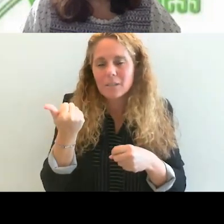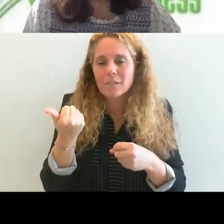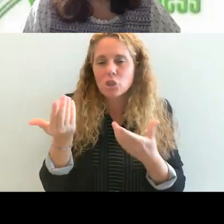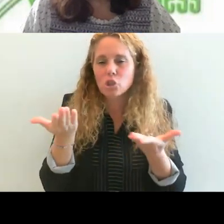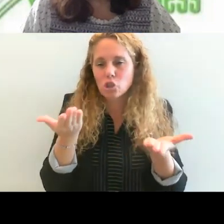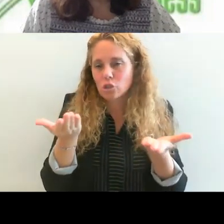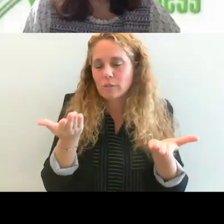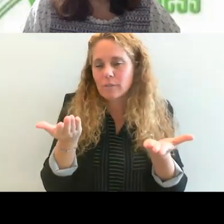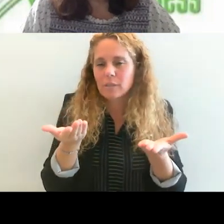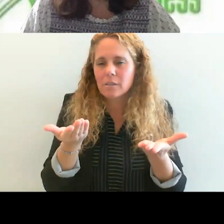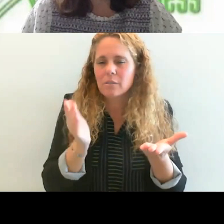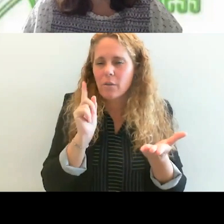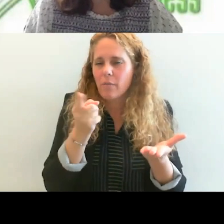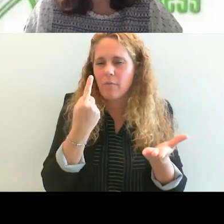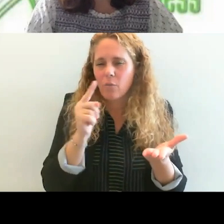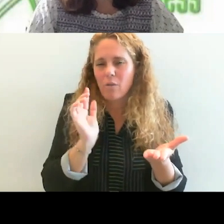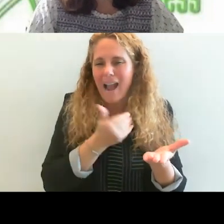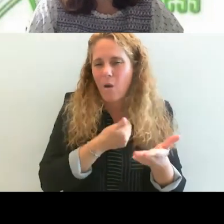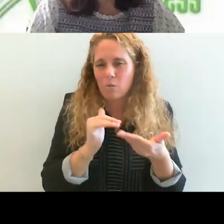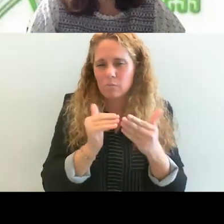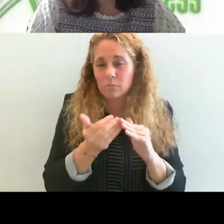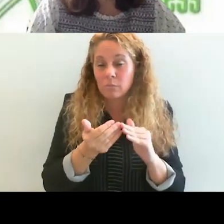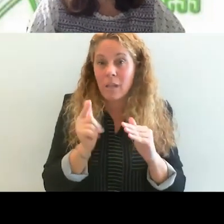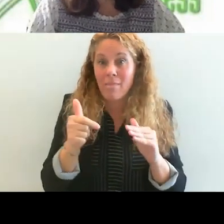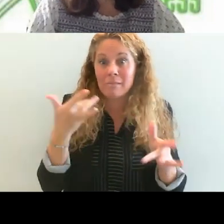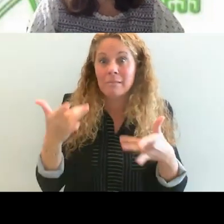SERVE OUR COMMUNITY. THIS HAS BEEN AN EXCITING TIME.